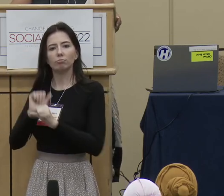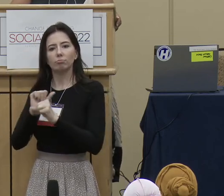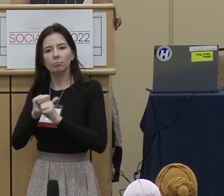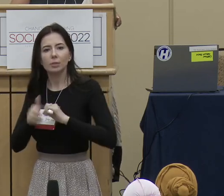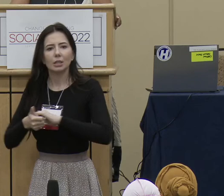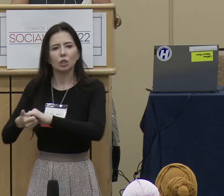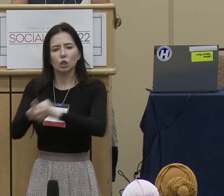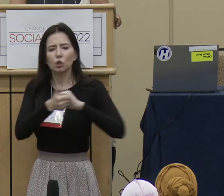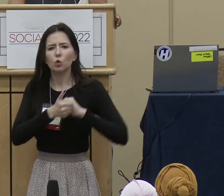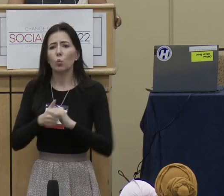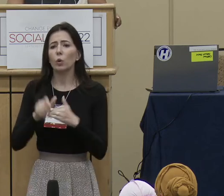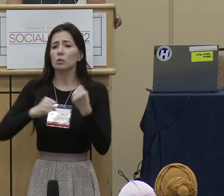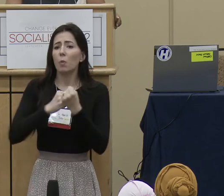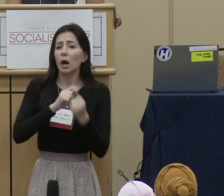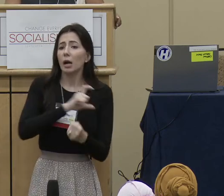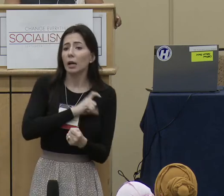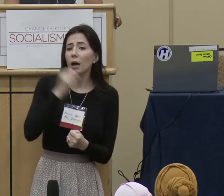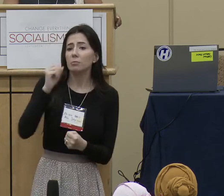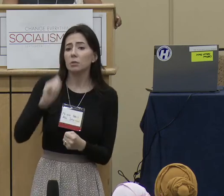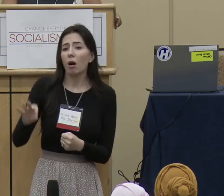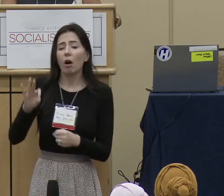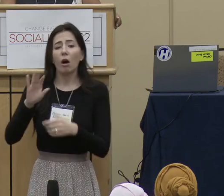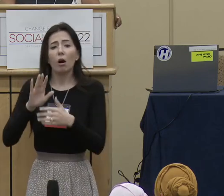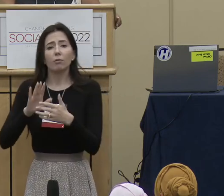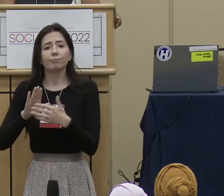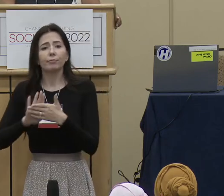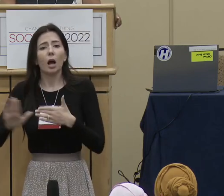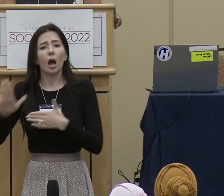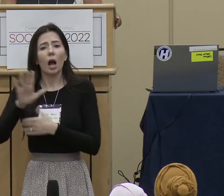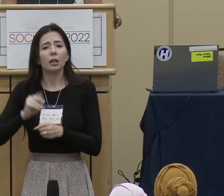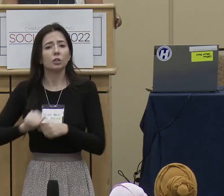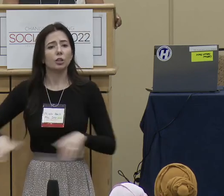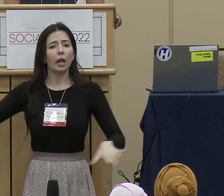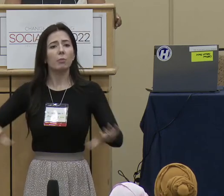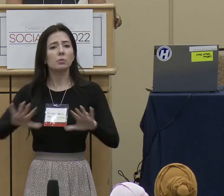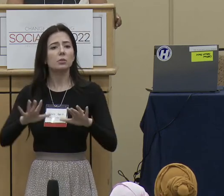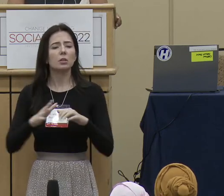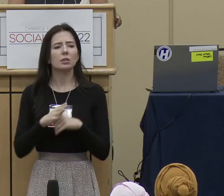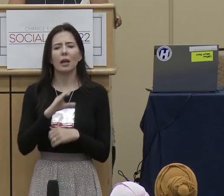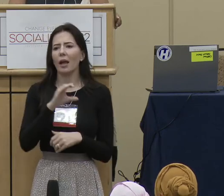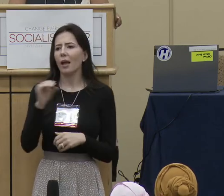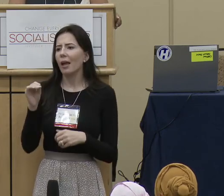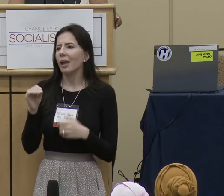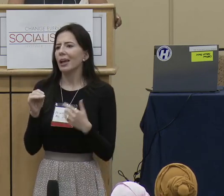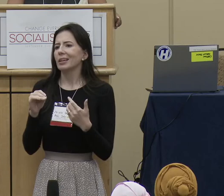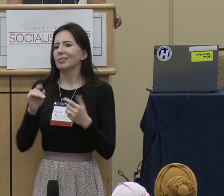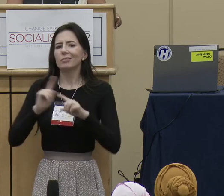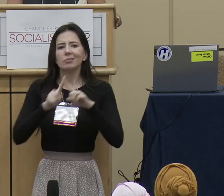there. We also support Cops off Campus, and a whole number of